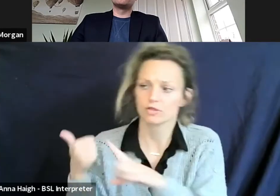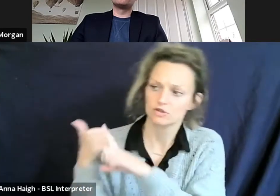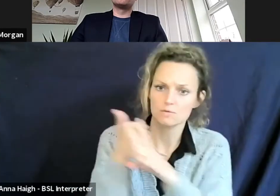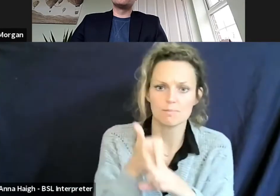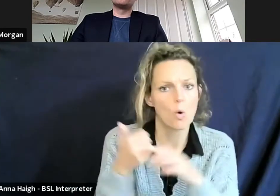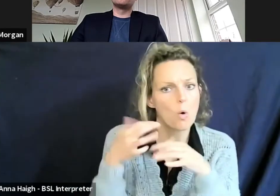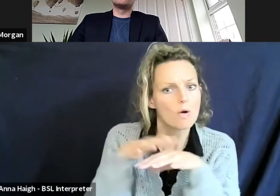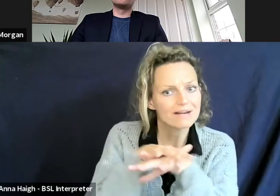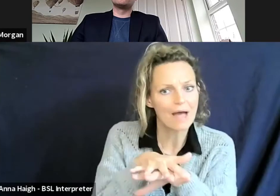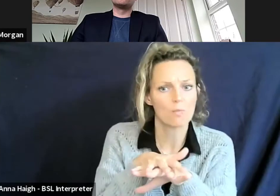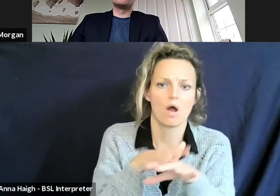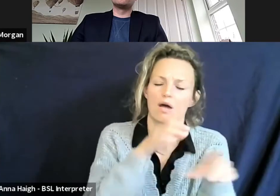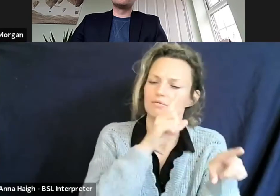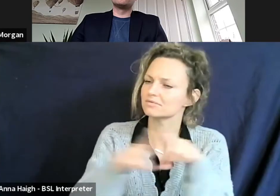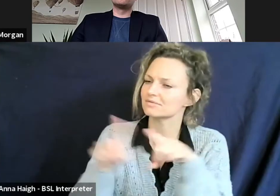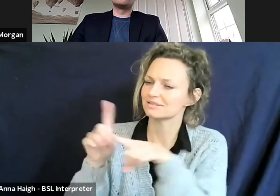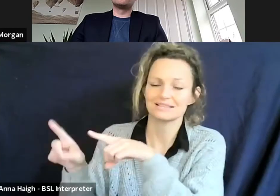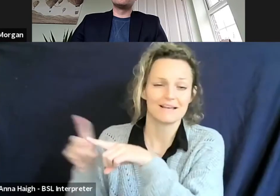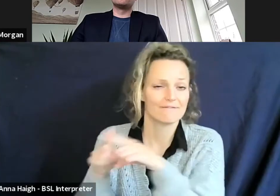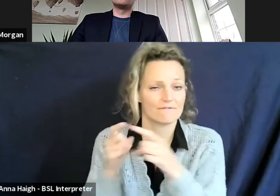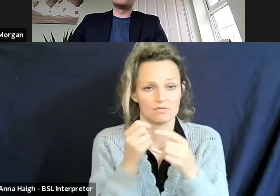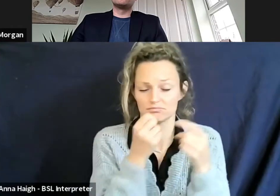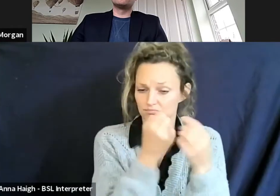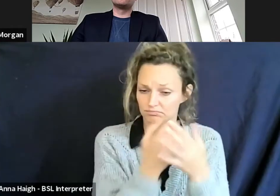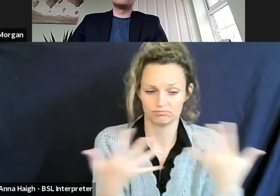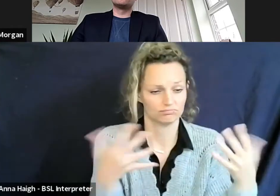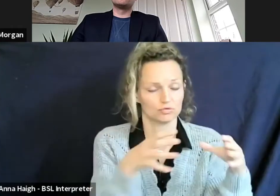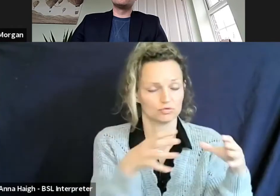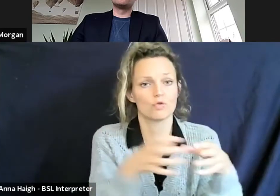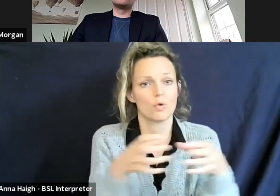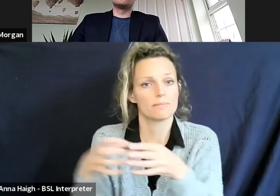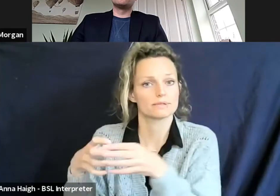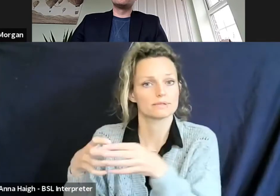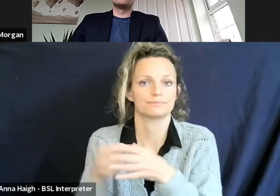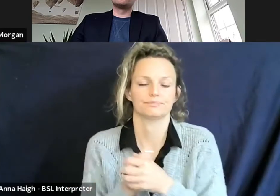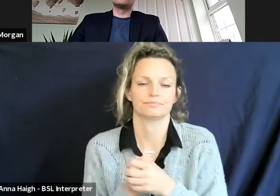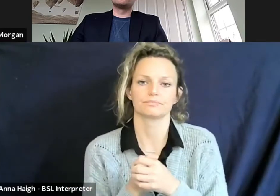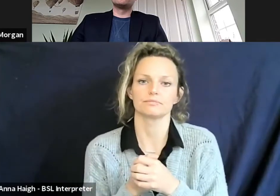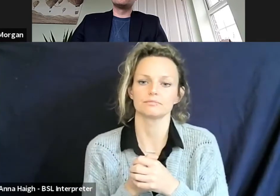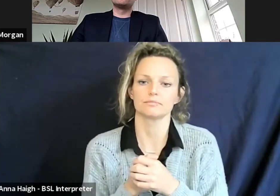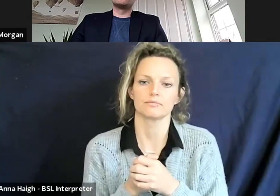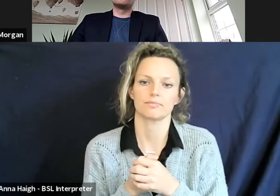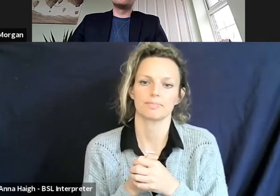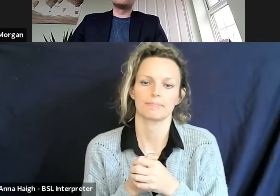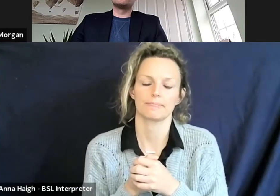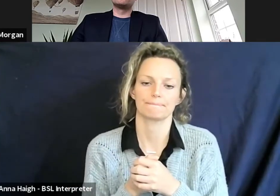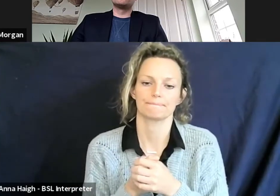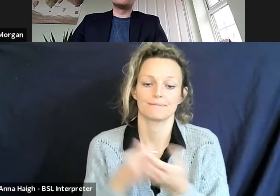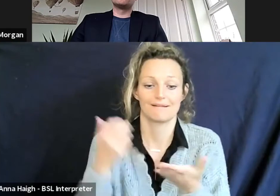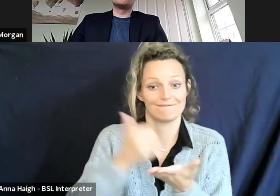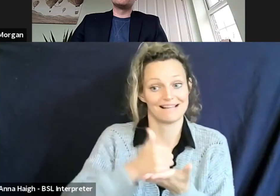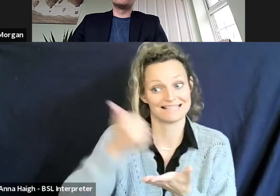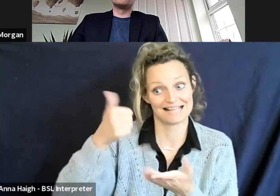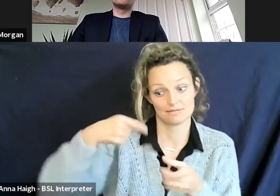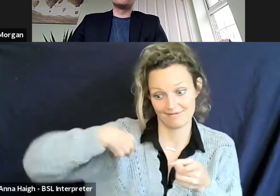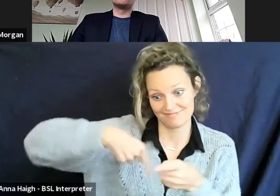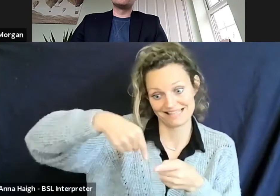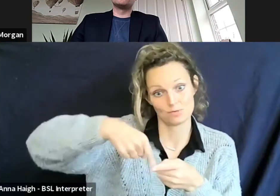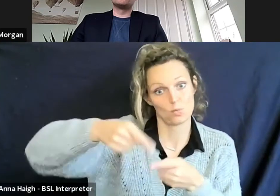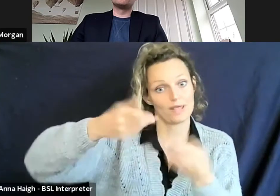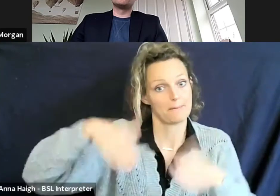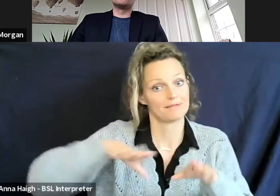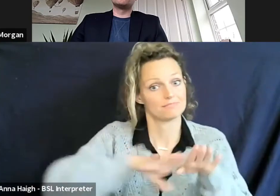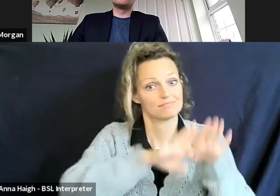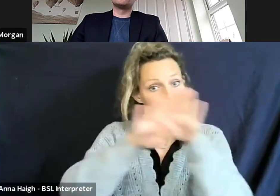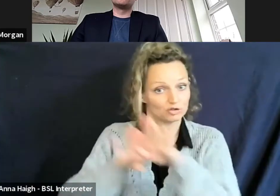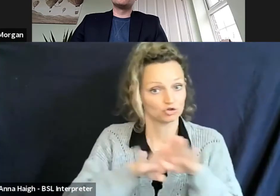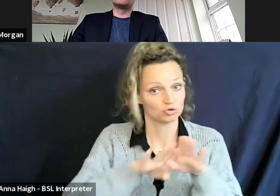But there are so many groups, I am part of the disability network.